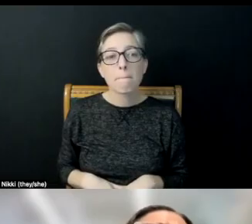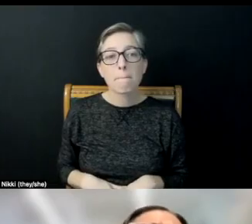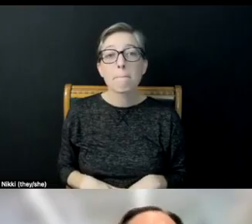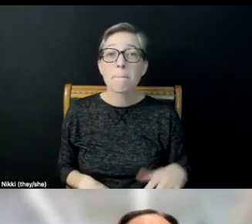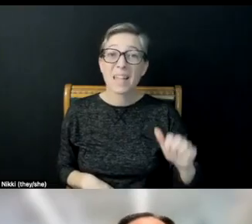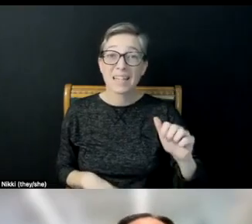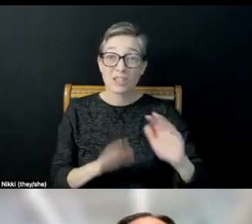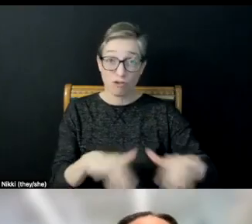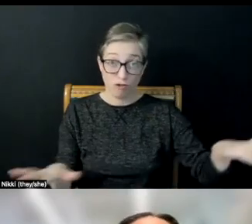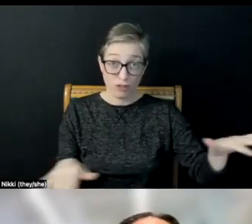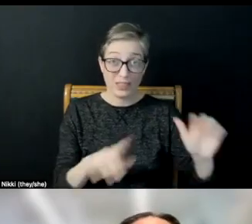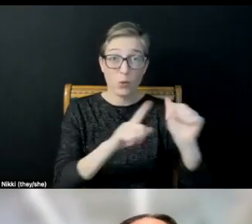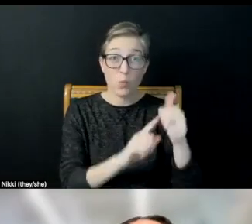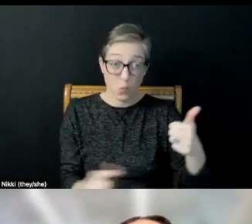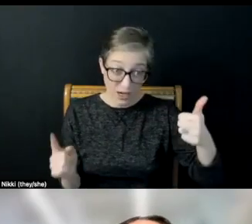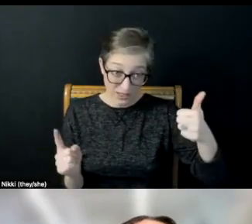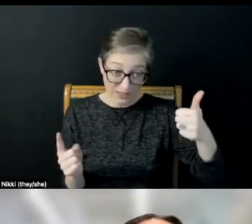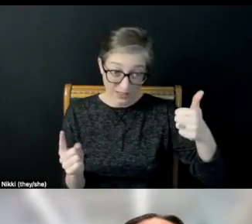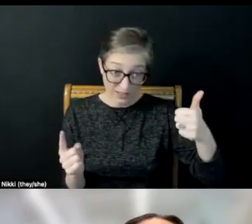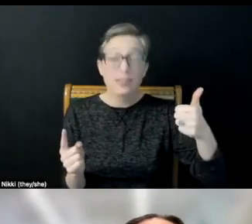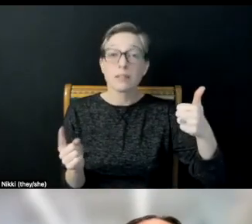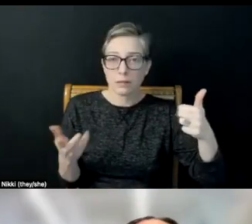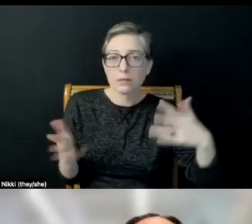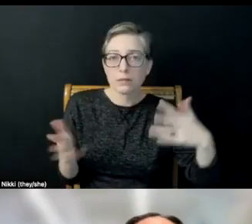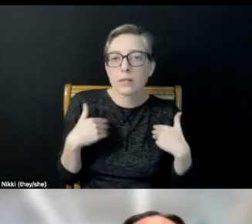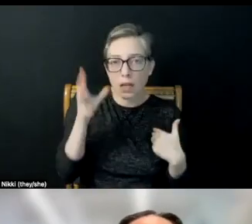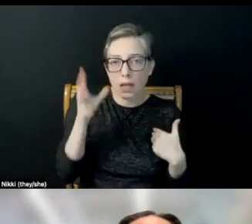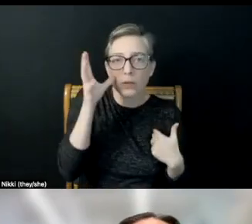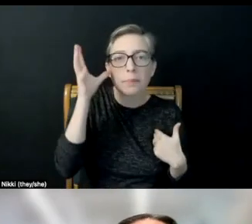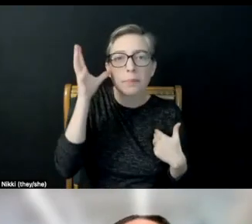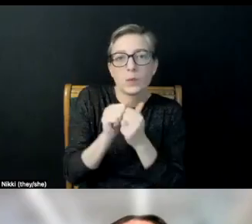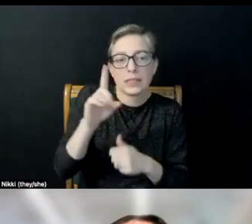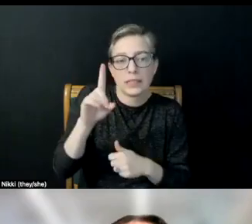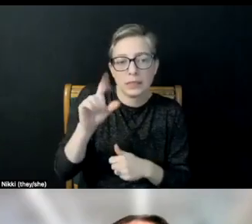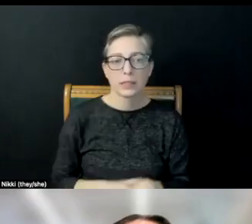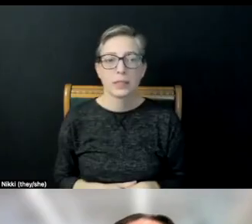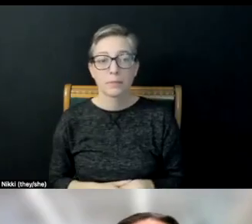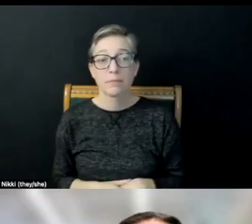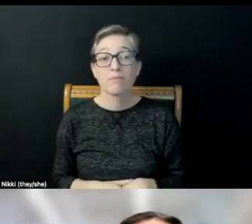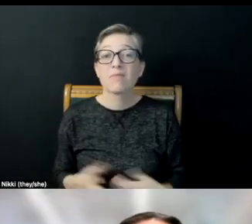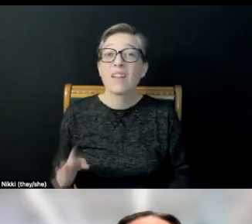There are between 4.1 and 7.4 million disabled parents in the US.